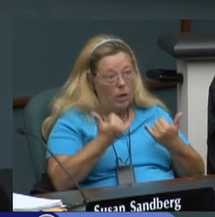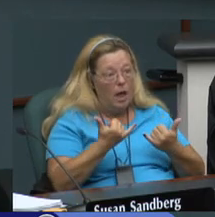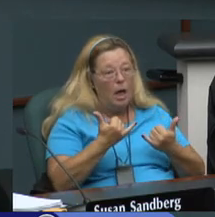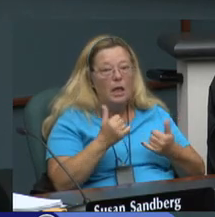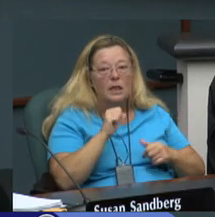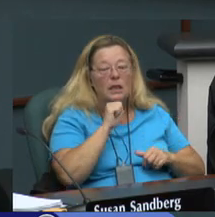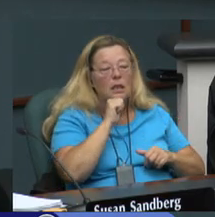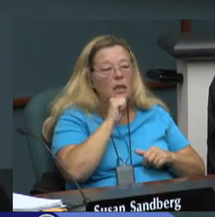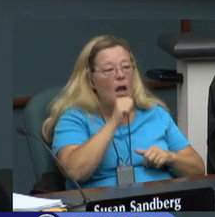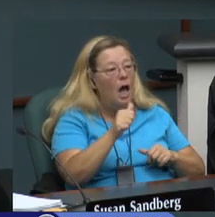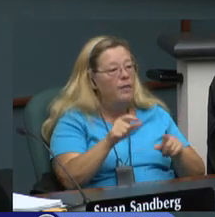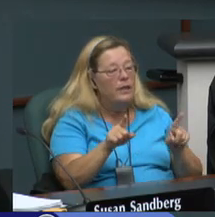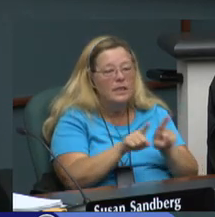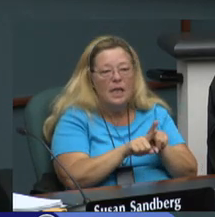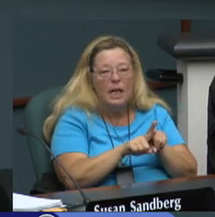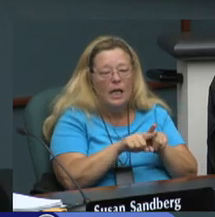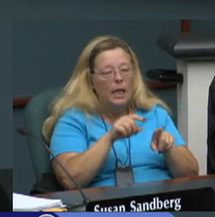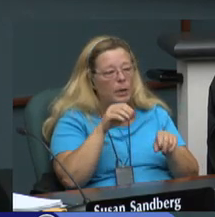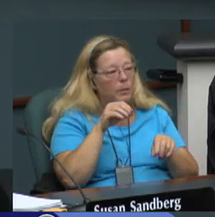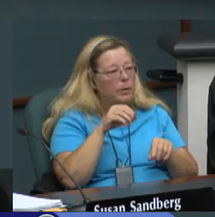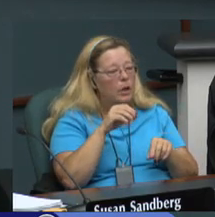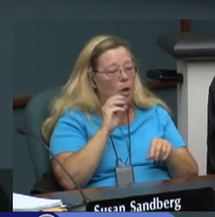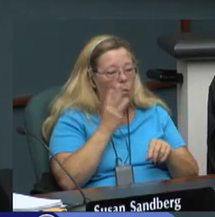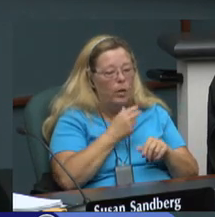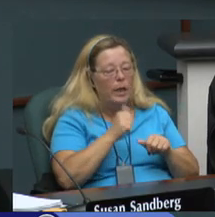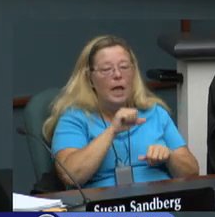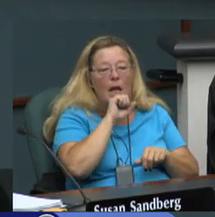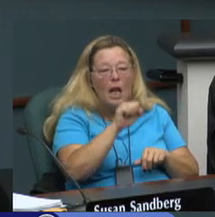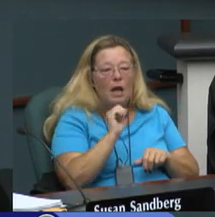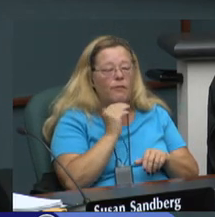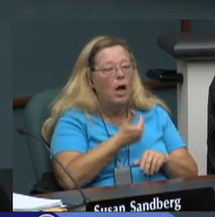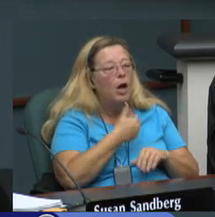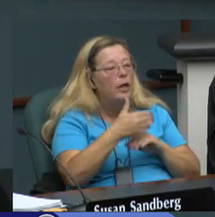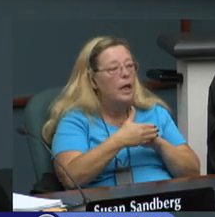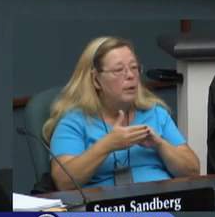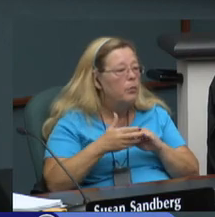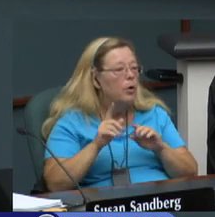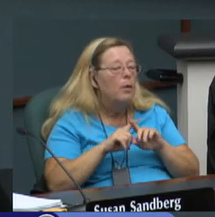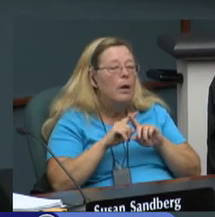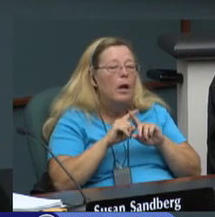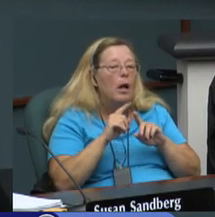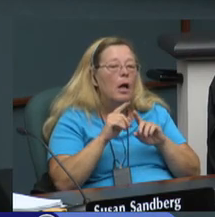gonna be the same I mean we can love our neighborhoods but it's there's going to